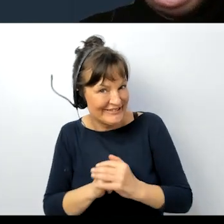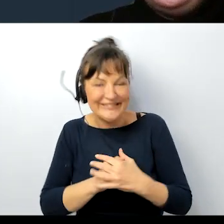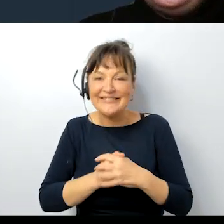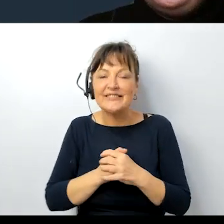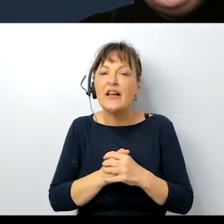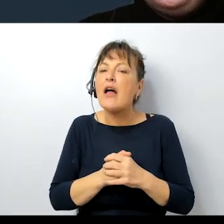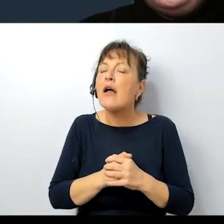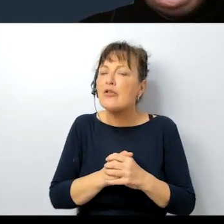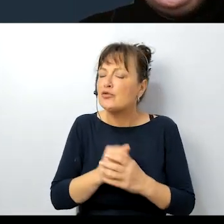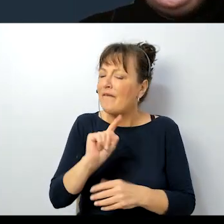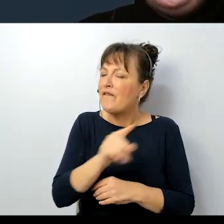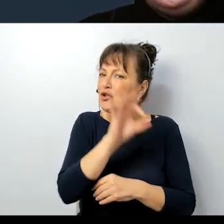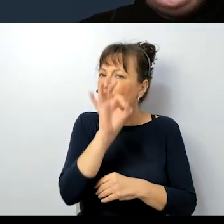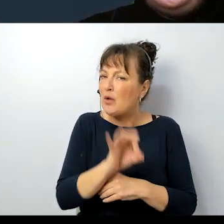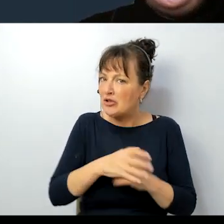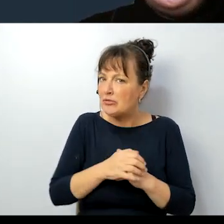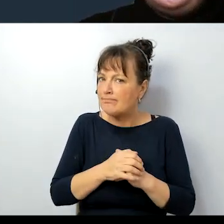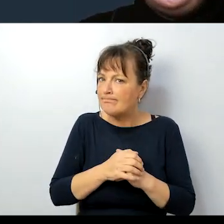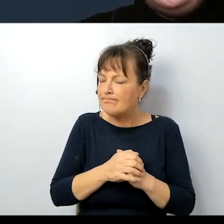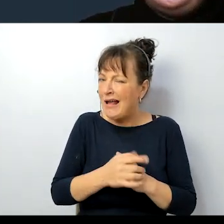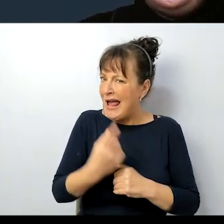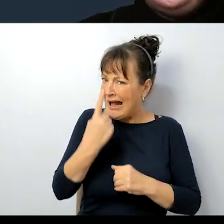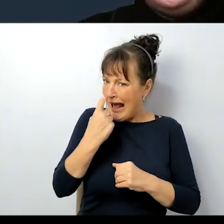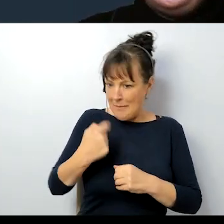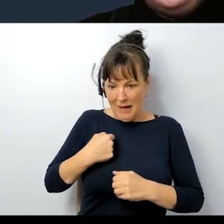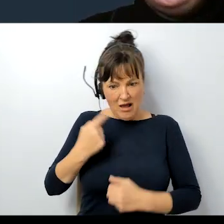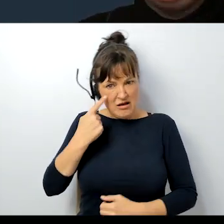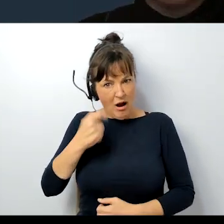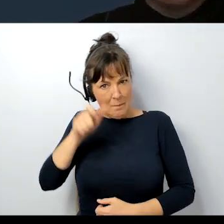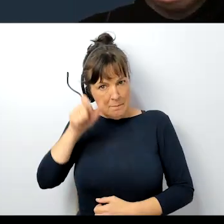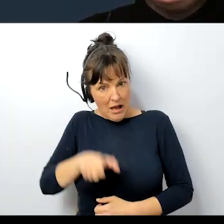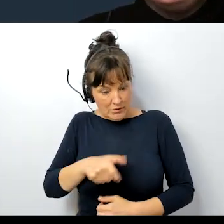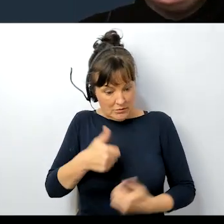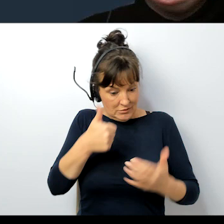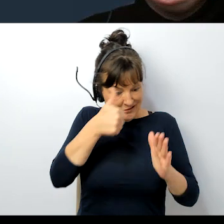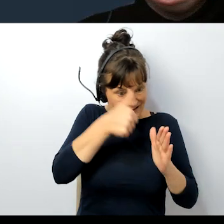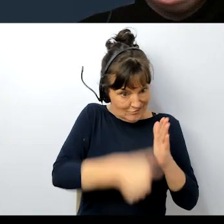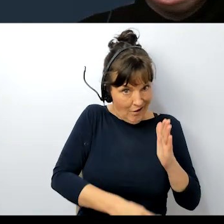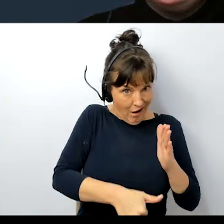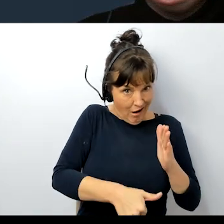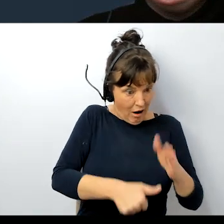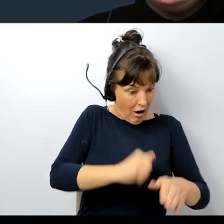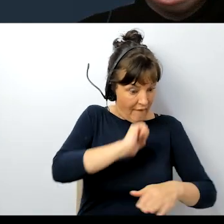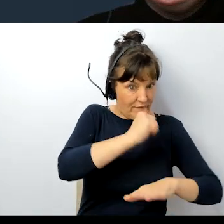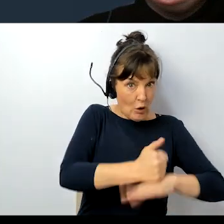I'm sure watching. Our first frequently Asked question that we have is can my young person go